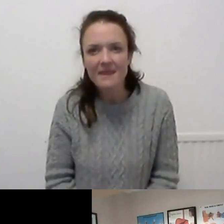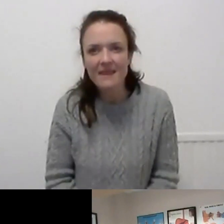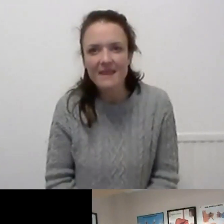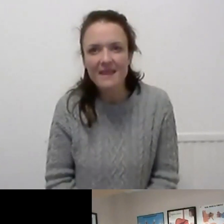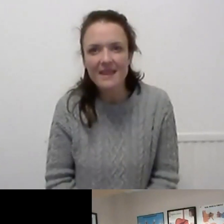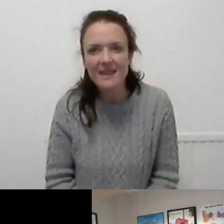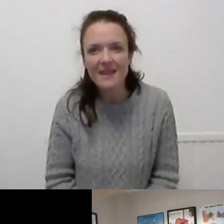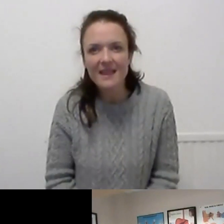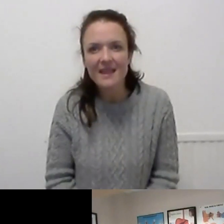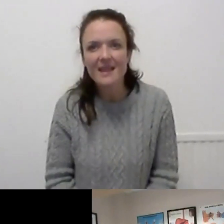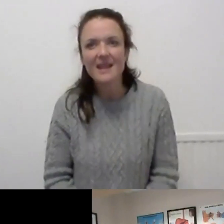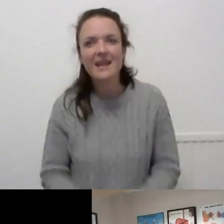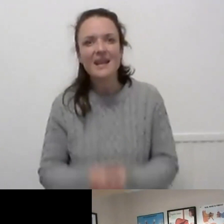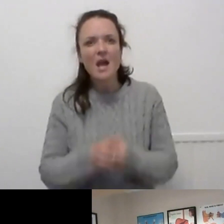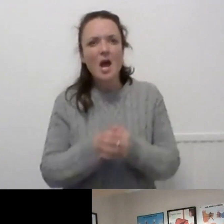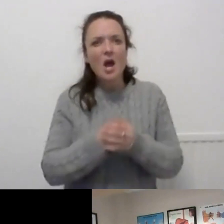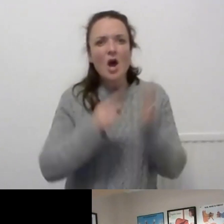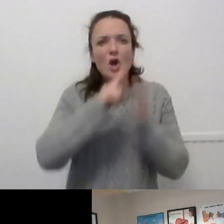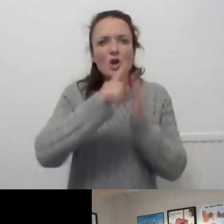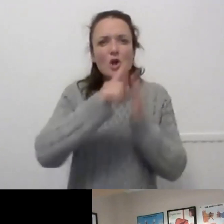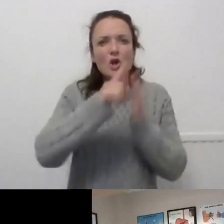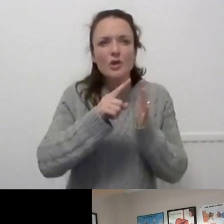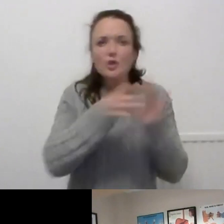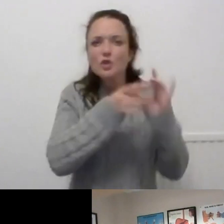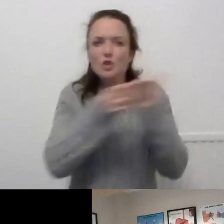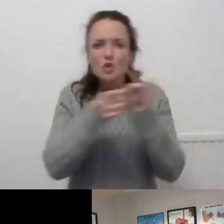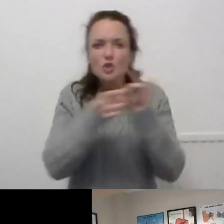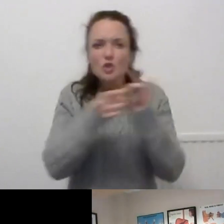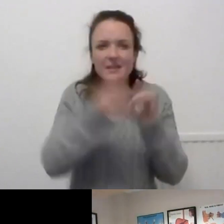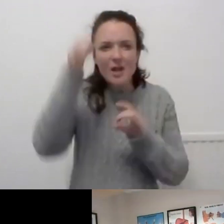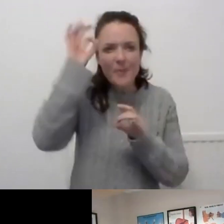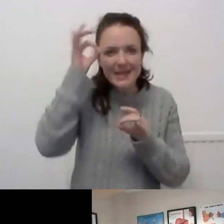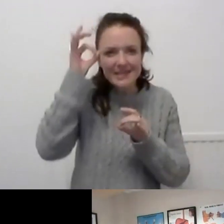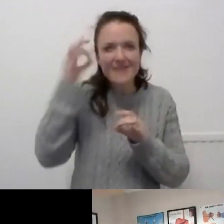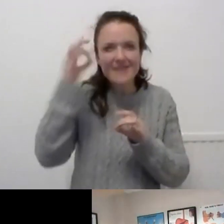committee for vaccine amela an immunization I think Yeah, that's right. That's right.